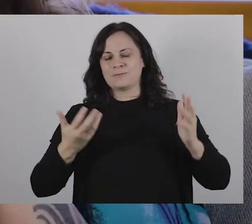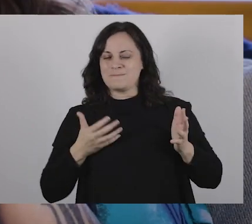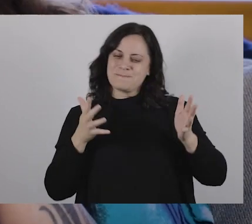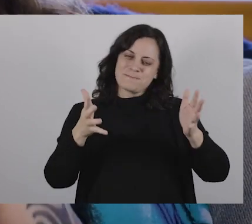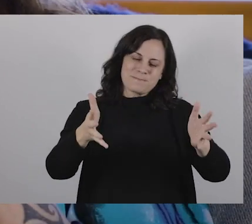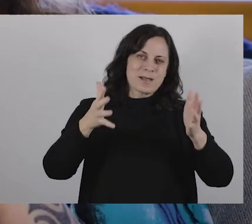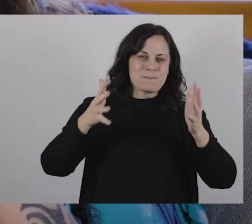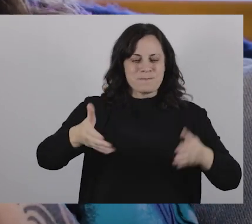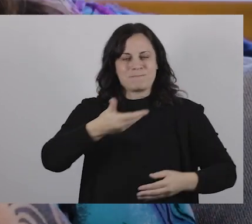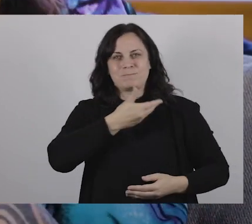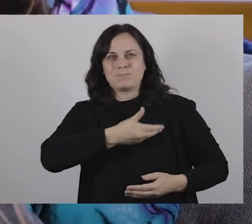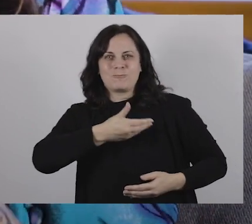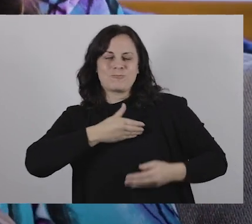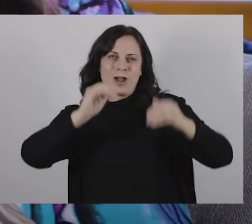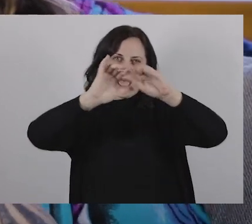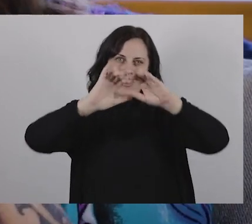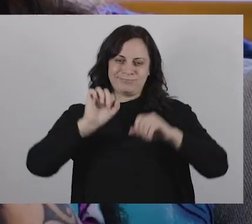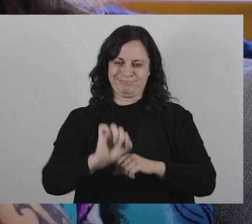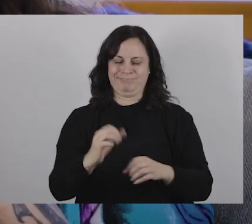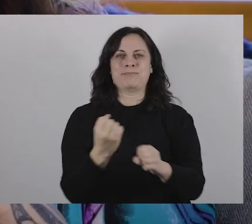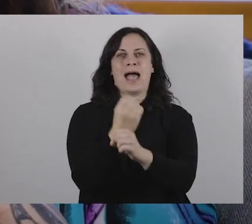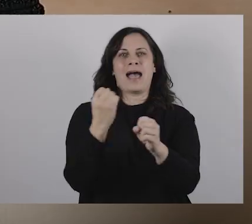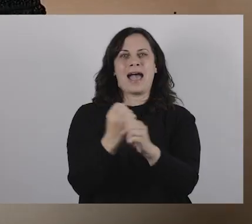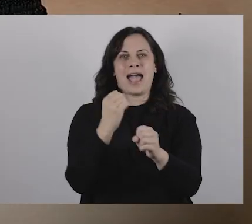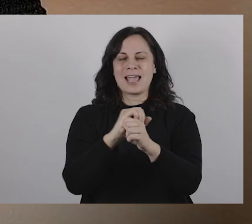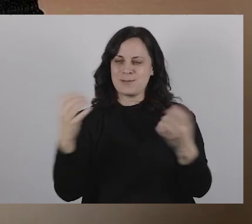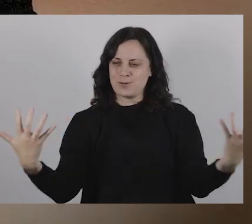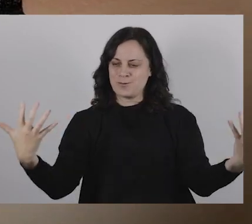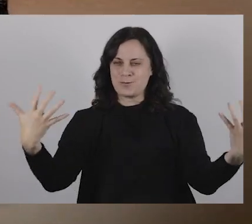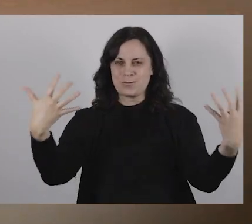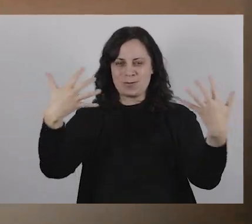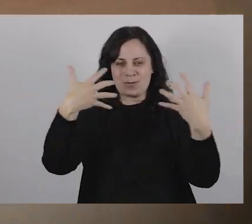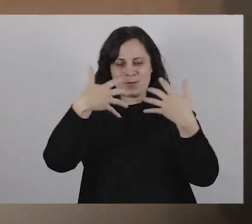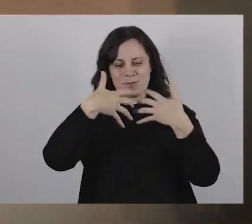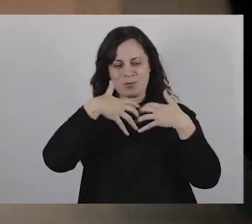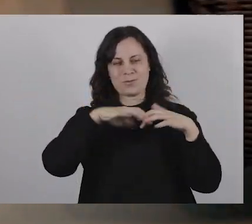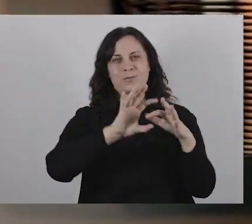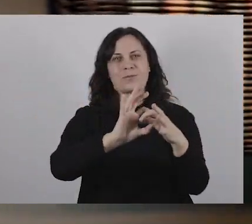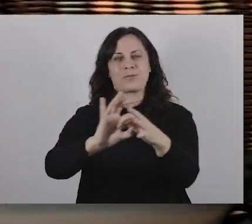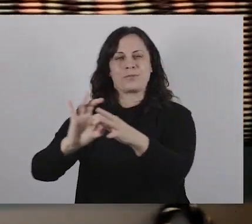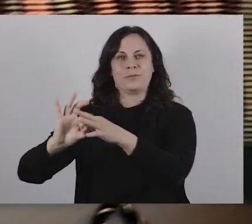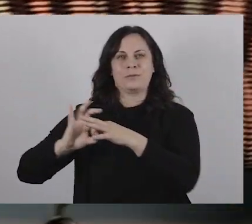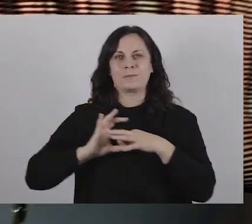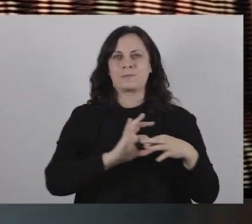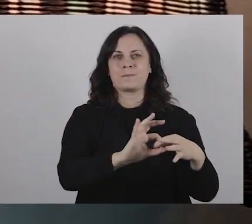yummy creativity. (CHUCKLES) Yeah. So they all blend in really well together. Mm.